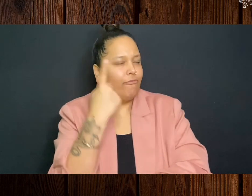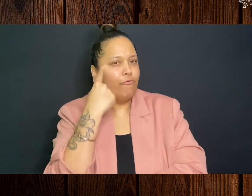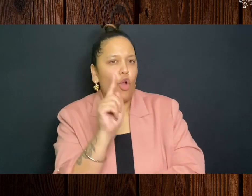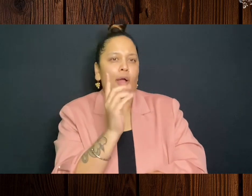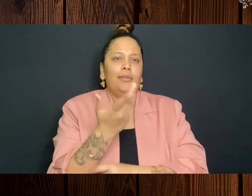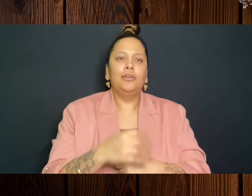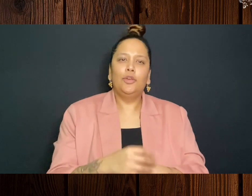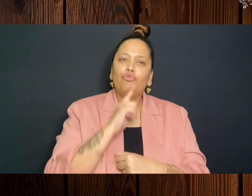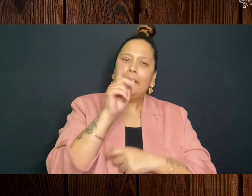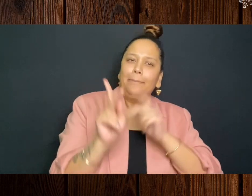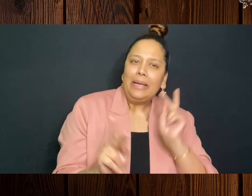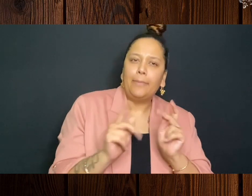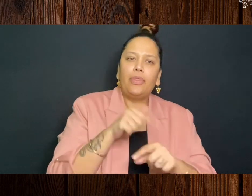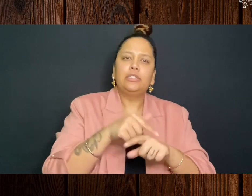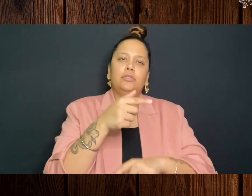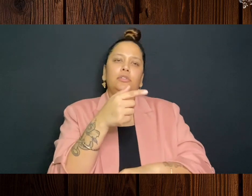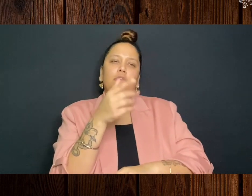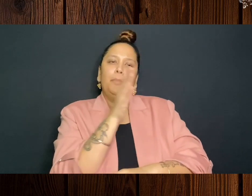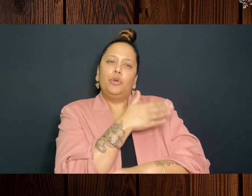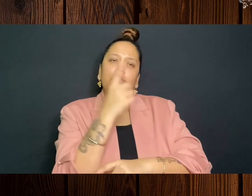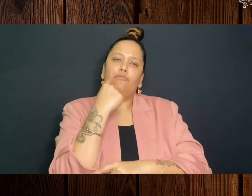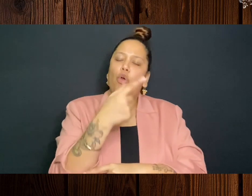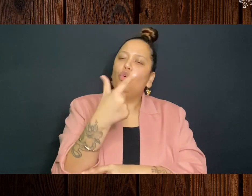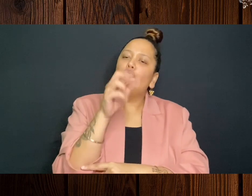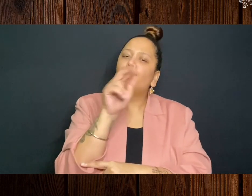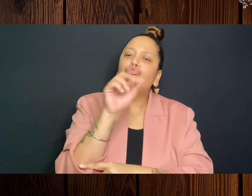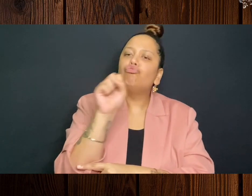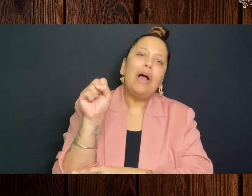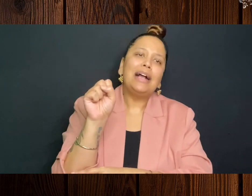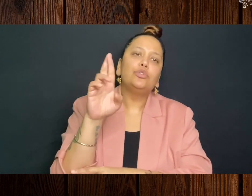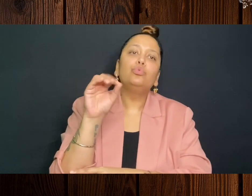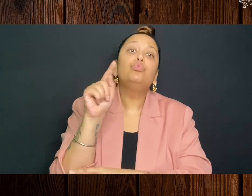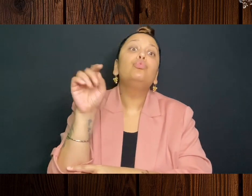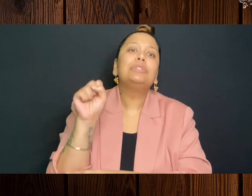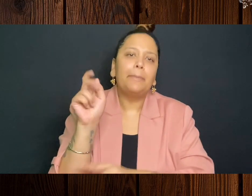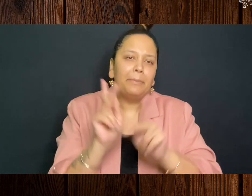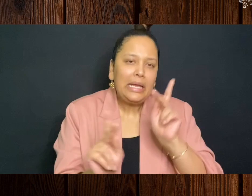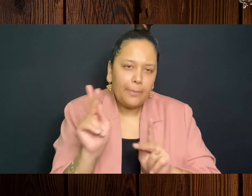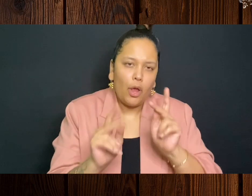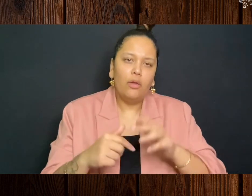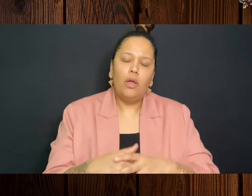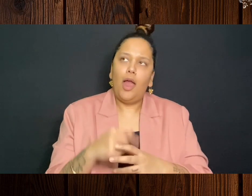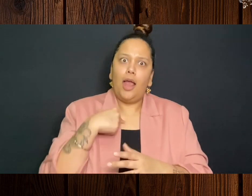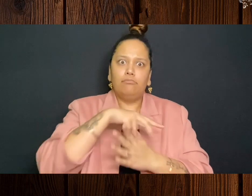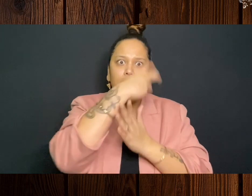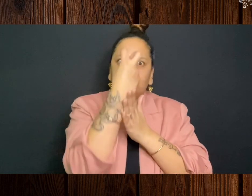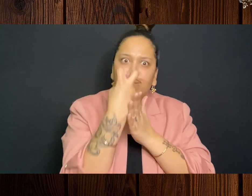real people, music that is for grassroots people. And as I dive